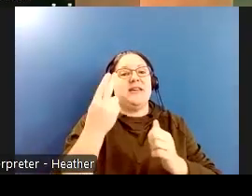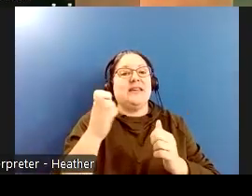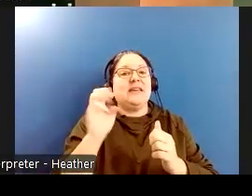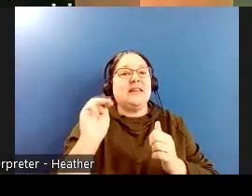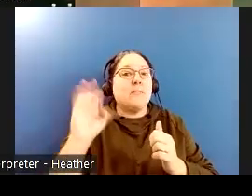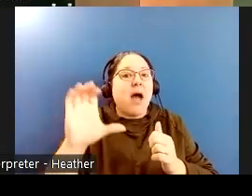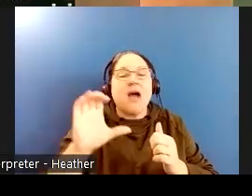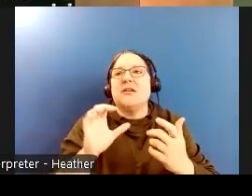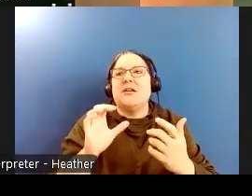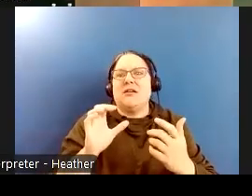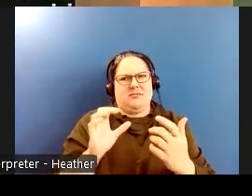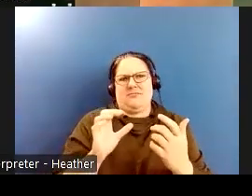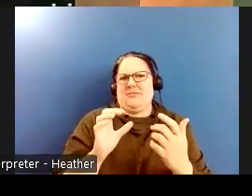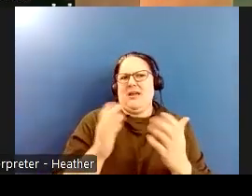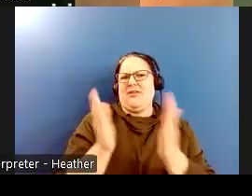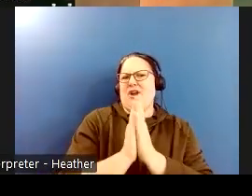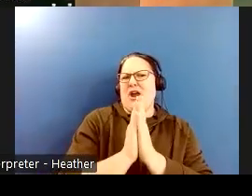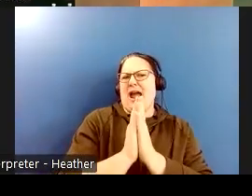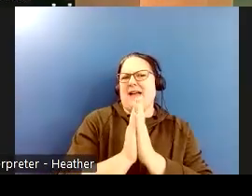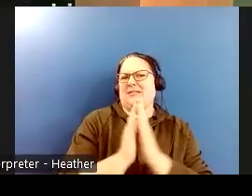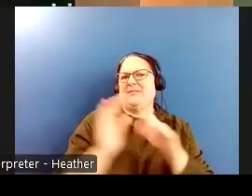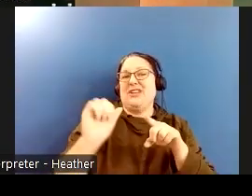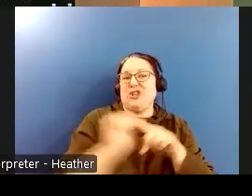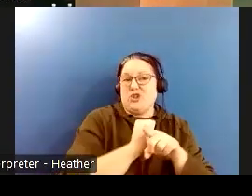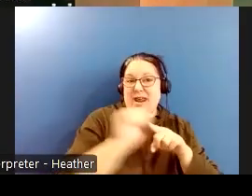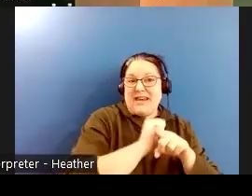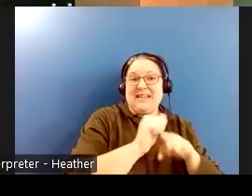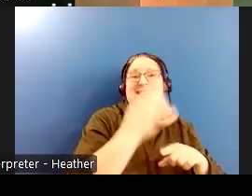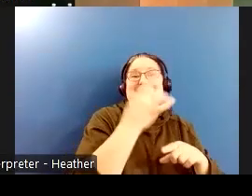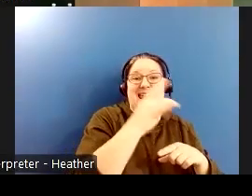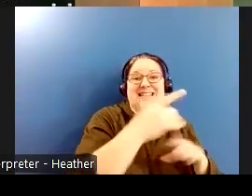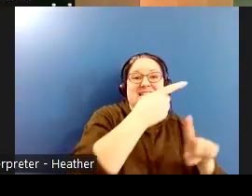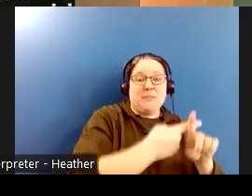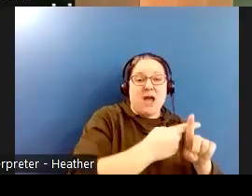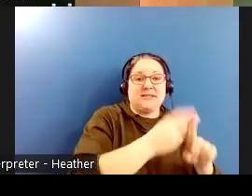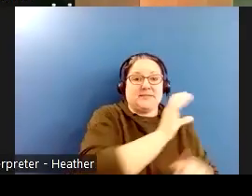is half clinical so 18 months clinical then 18 months of research so you're always, you know,